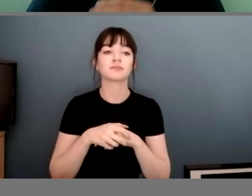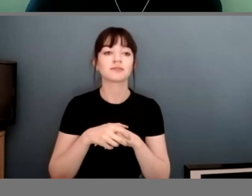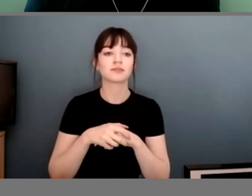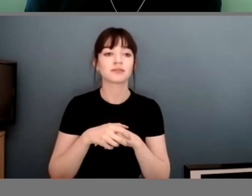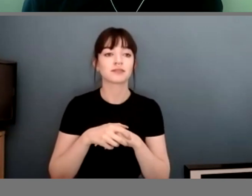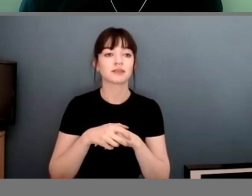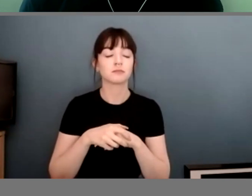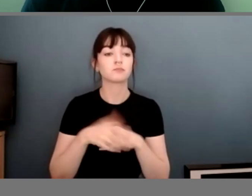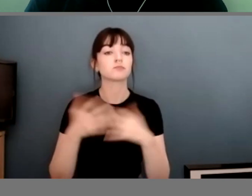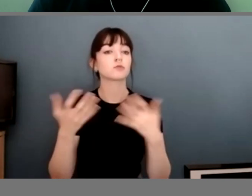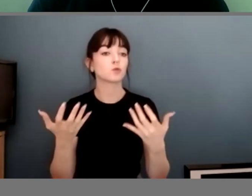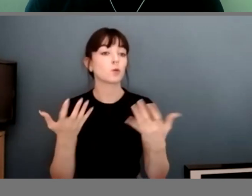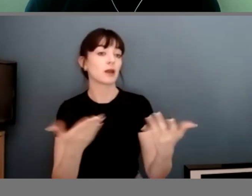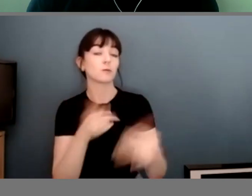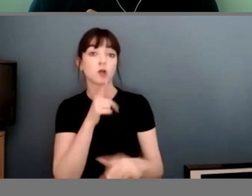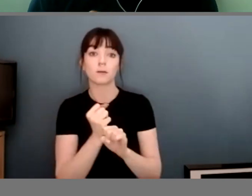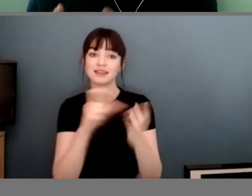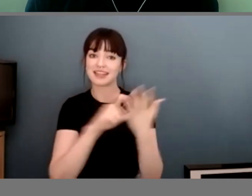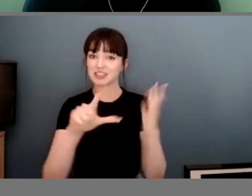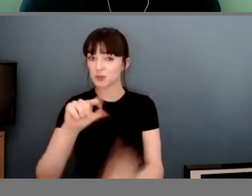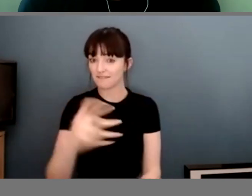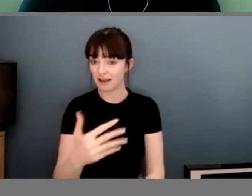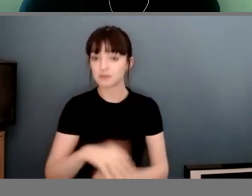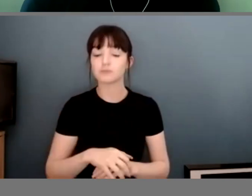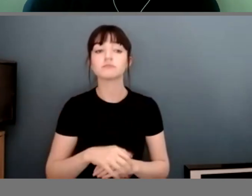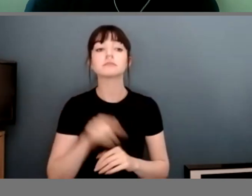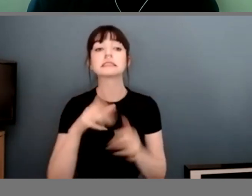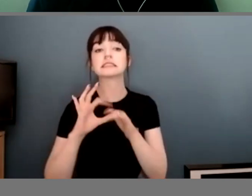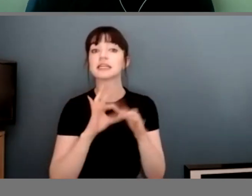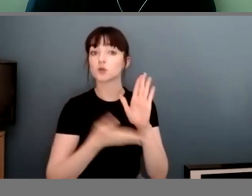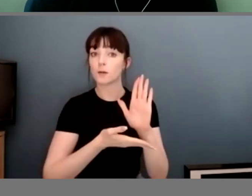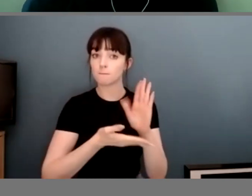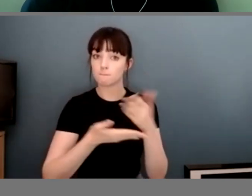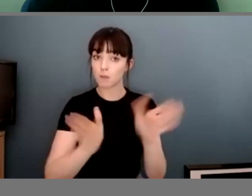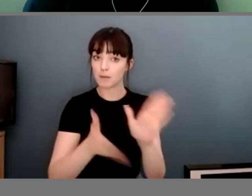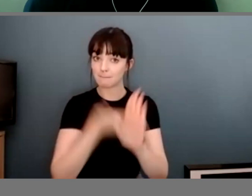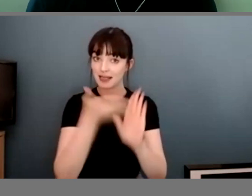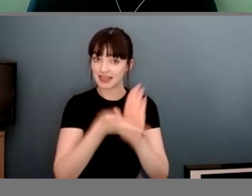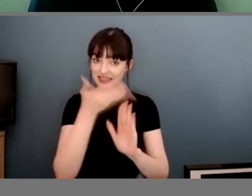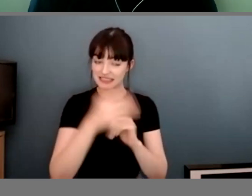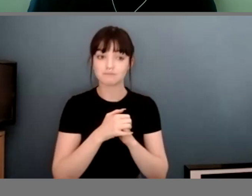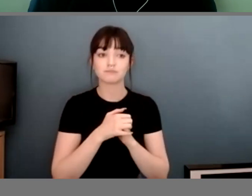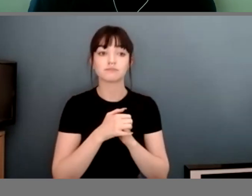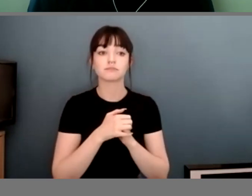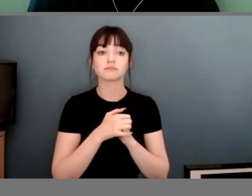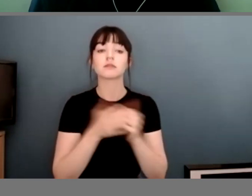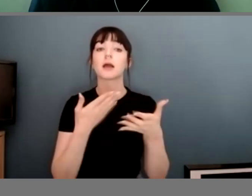We look at section 25 to start. This is around public buildings. A public body shall ensure its